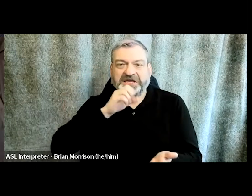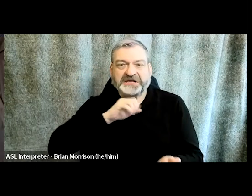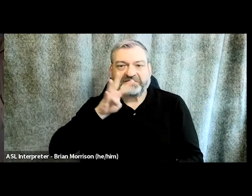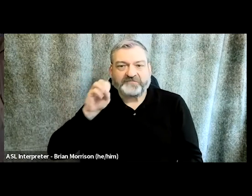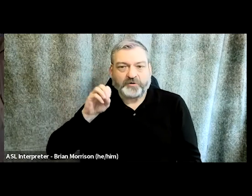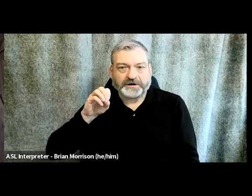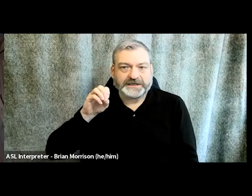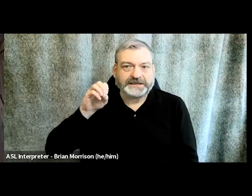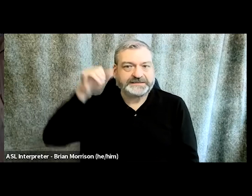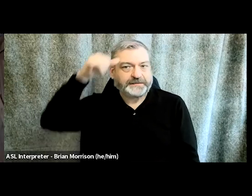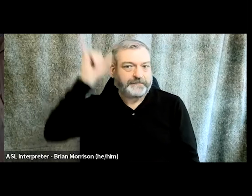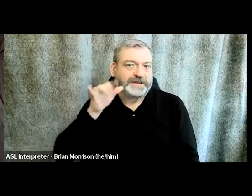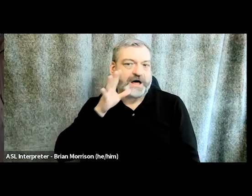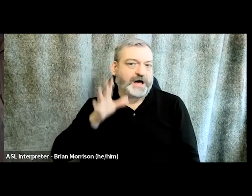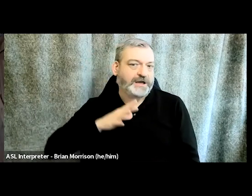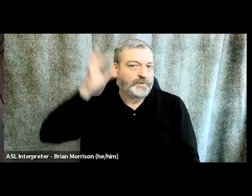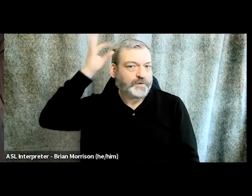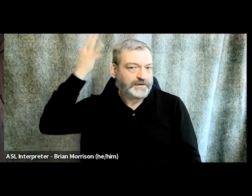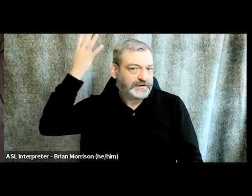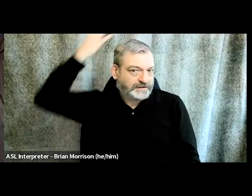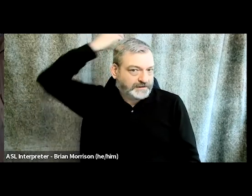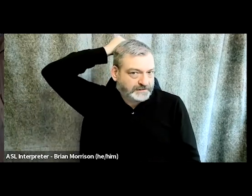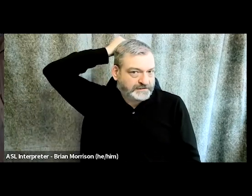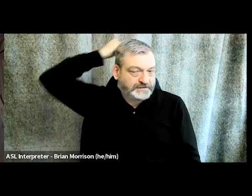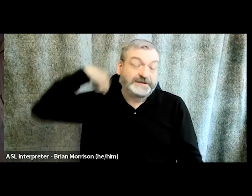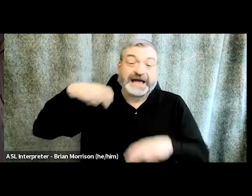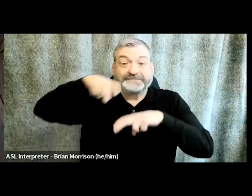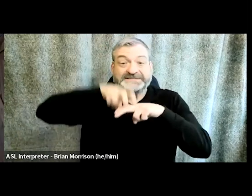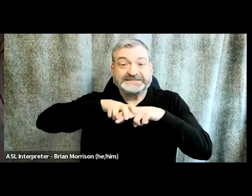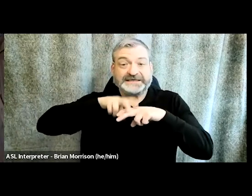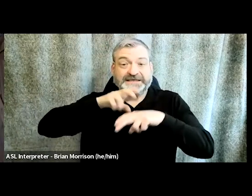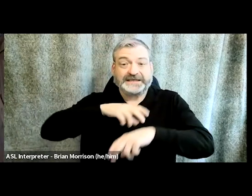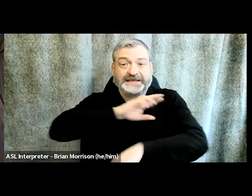I am seated in a power wheelchair wearing a green flower dress.